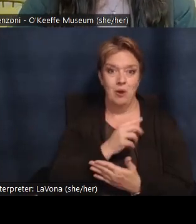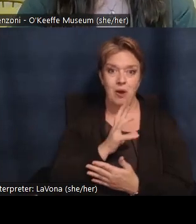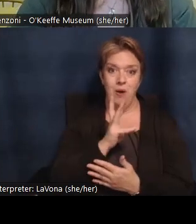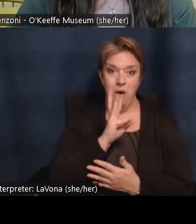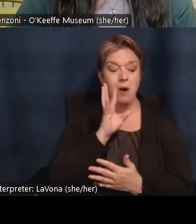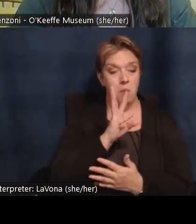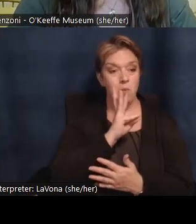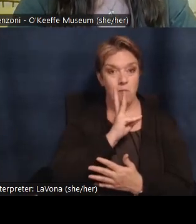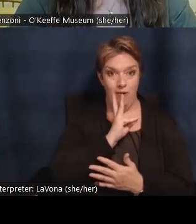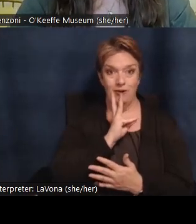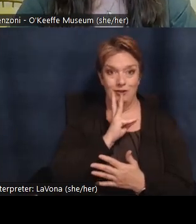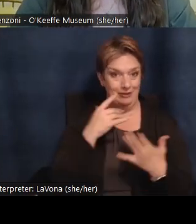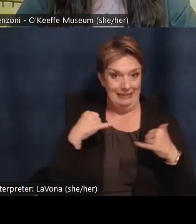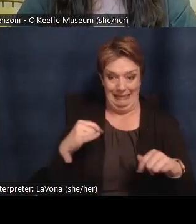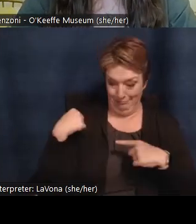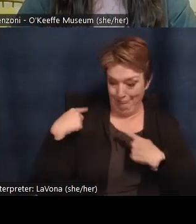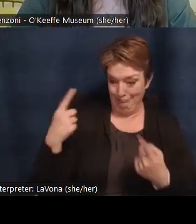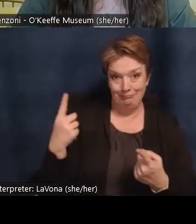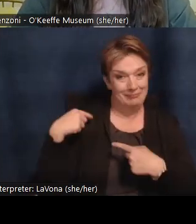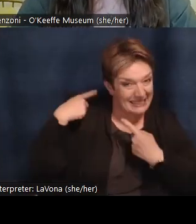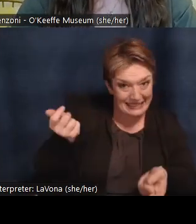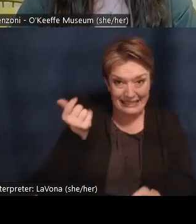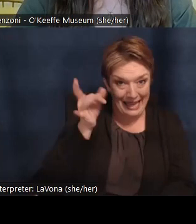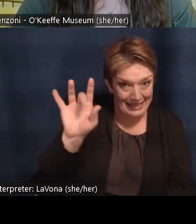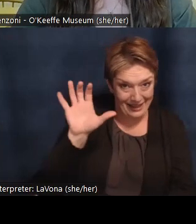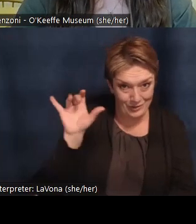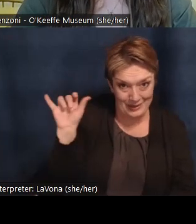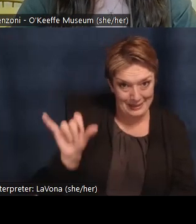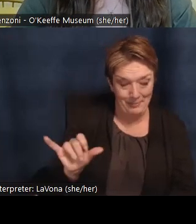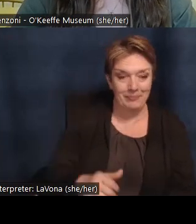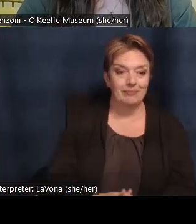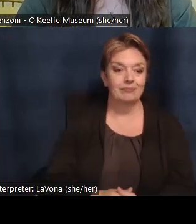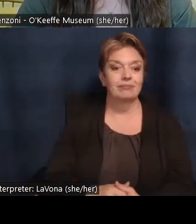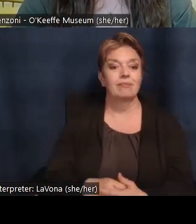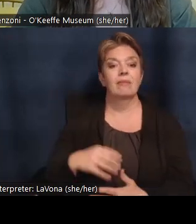And so when we're done watering at 10:00 a.m., we close the gate at the top of the canal